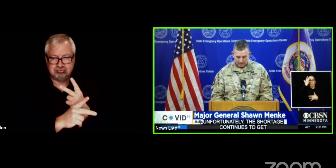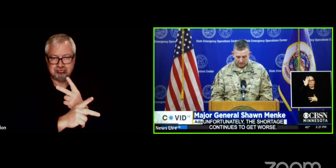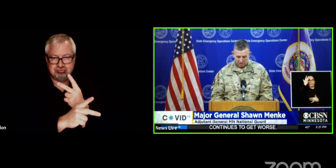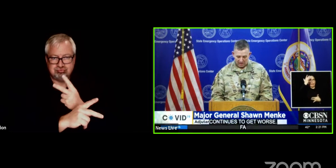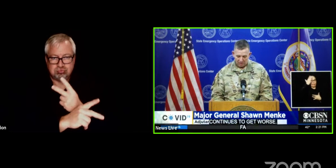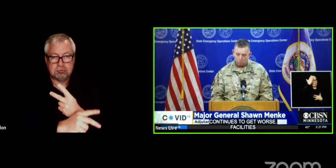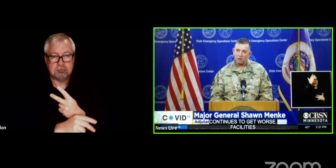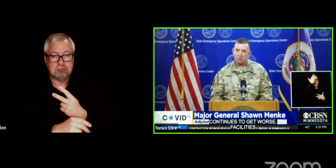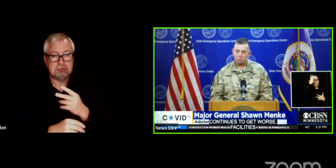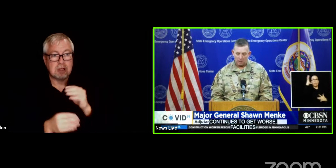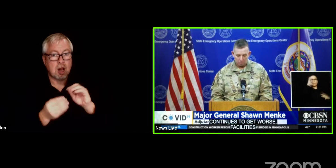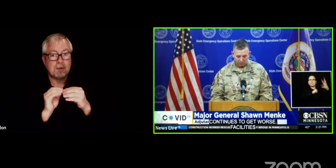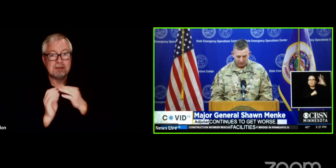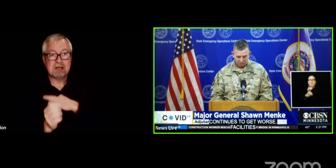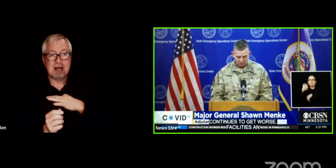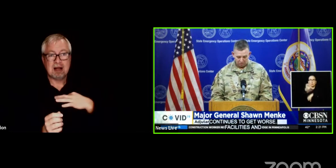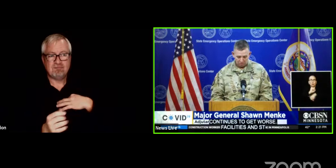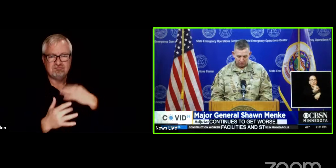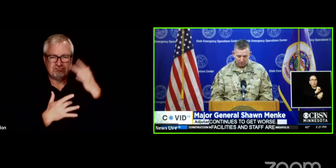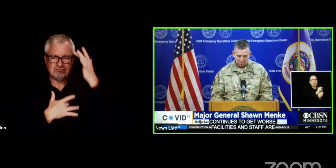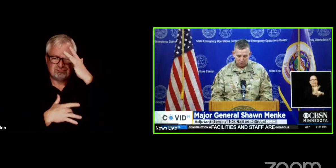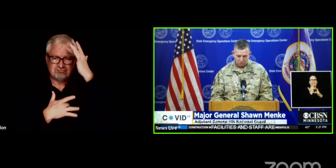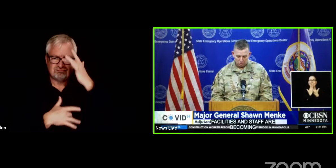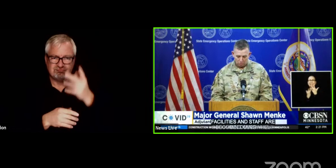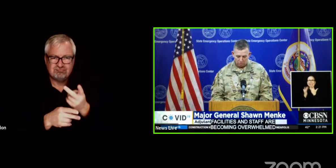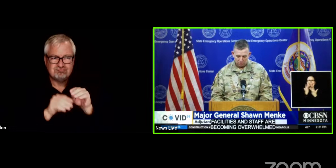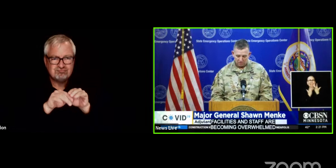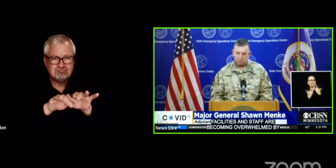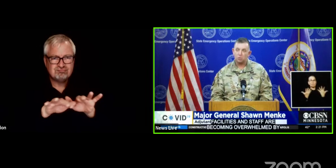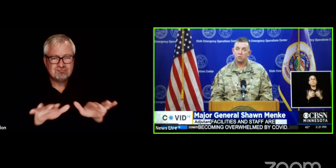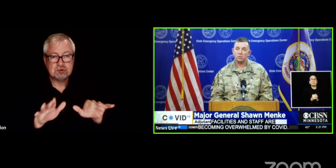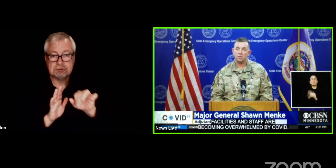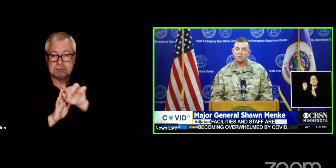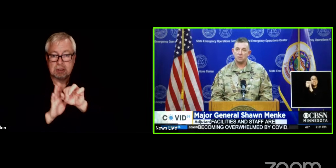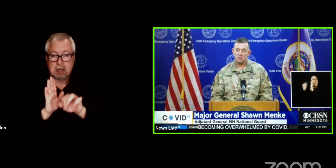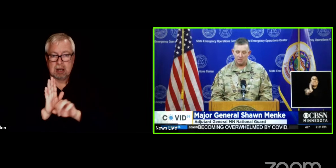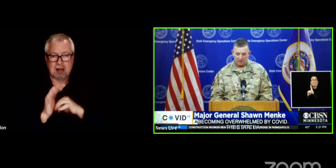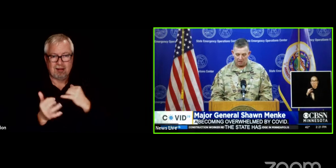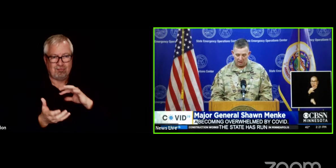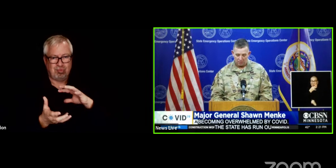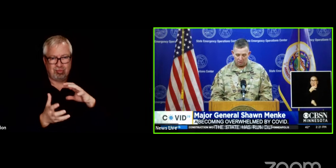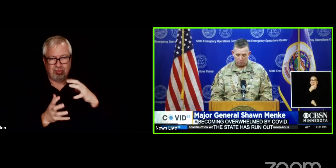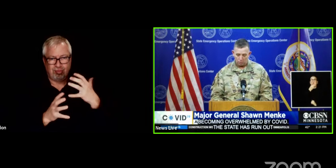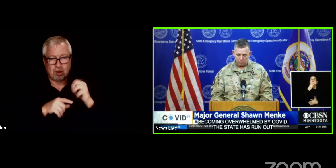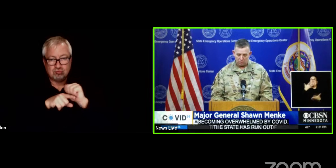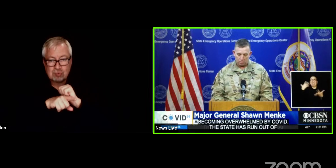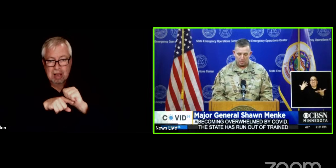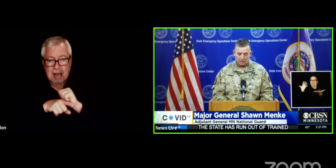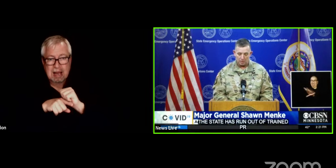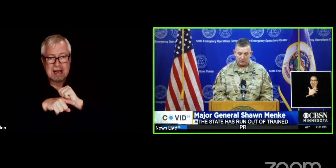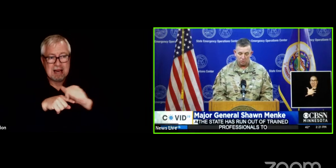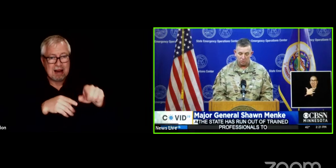THE STATE HAS RUN OUT OF TRAINED PROFESSIONALS TO FILL THESE CRITICAL ROLES AND SERVE AND CARE FOR OUR MOST VULNERABLE POPULATIONS.